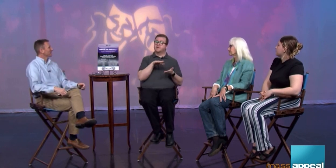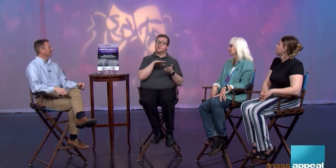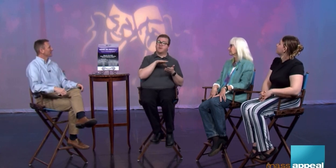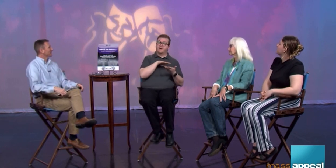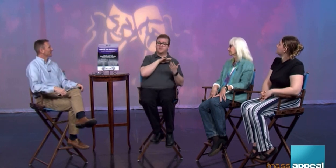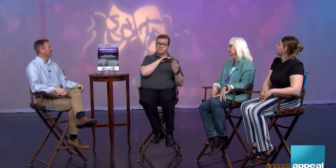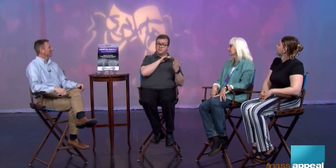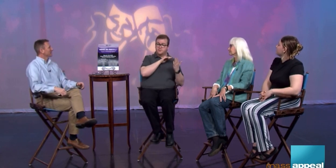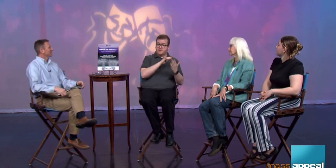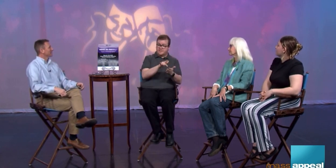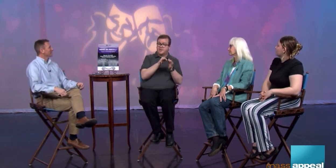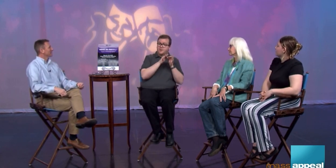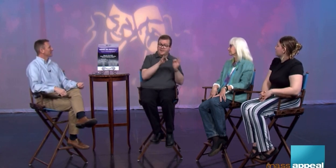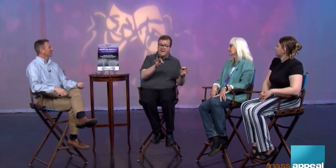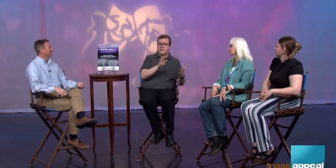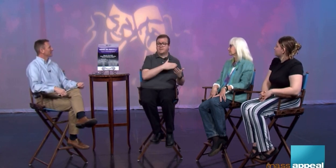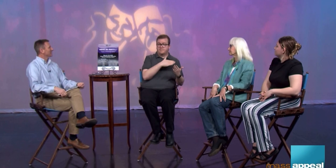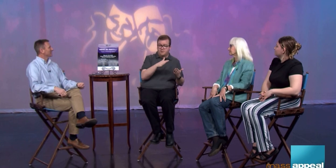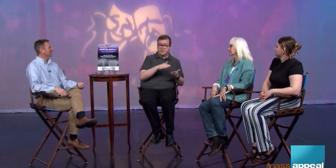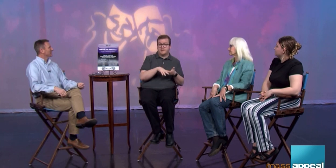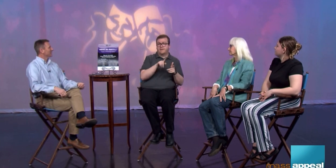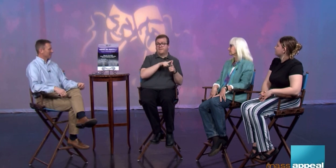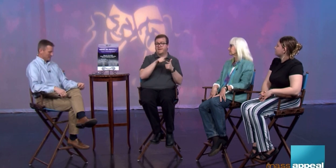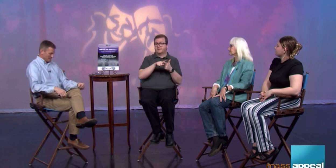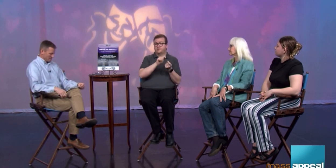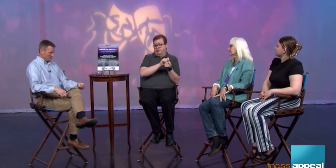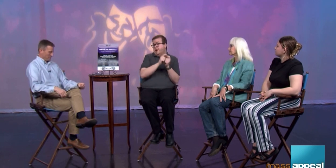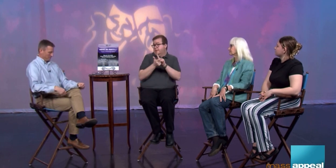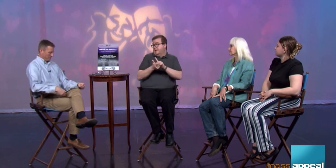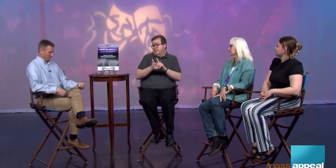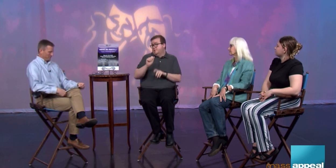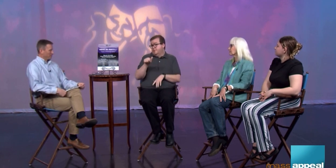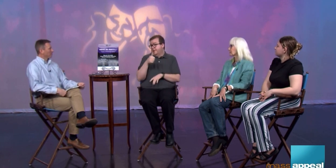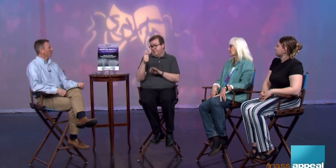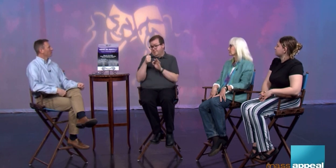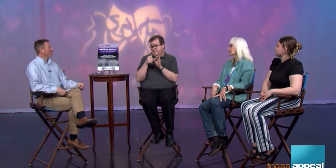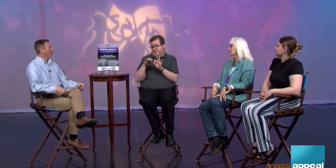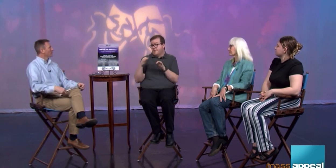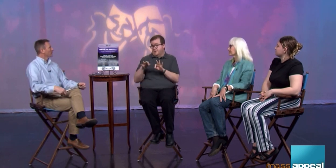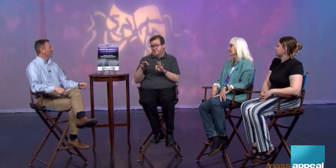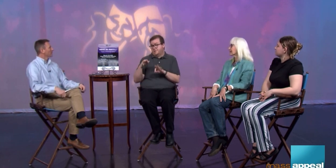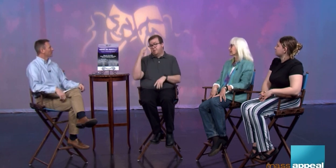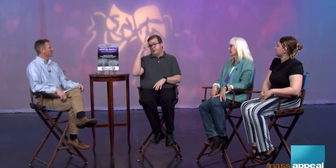because you have to study your lines and the music and then translate it into another language,